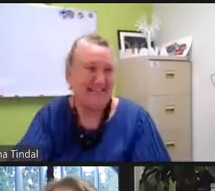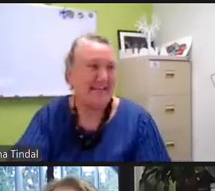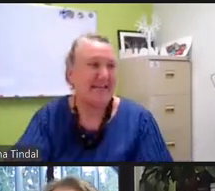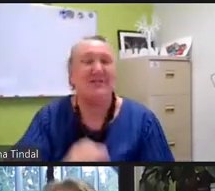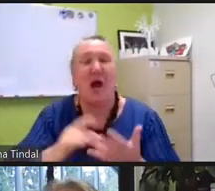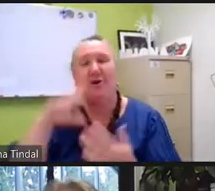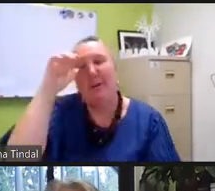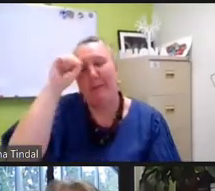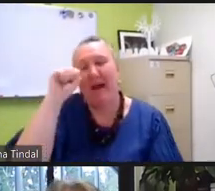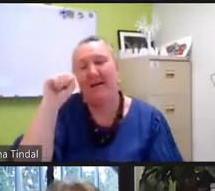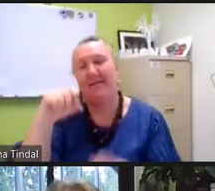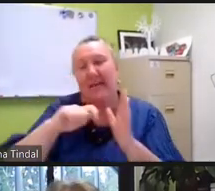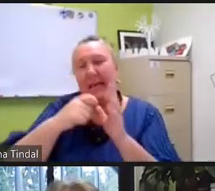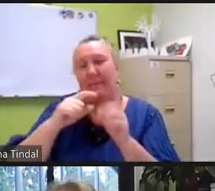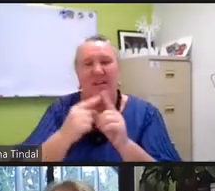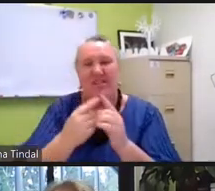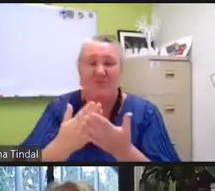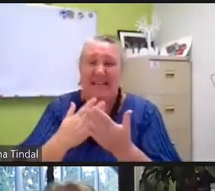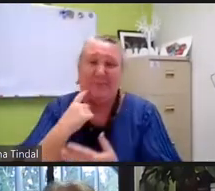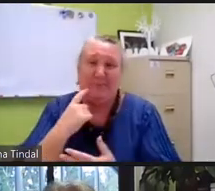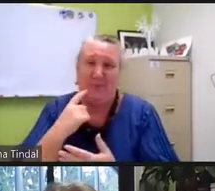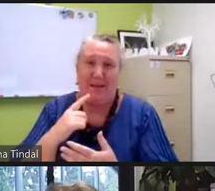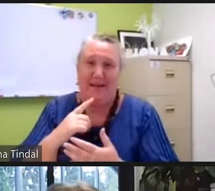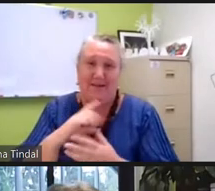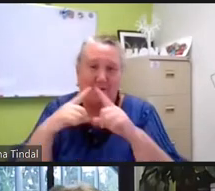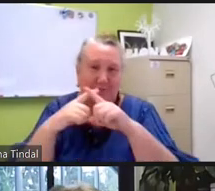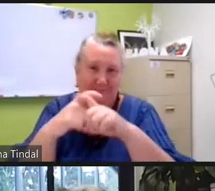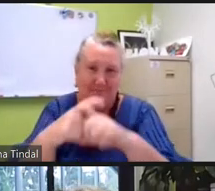time and was quite embarrassed to realise that they didn't need to shout. So anyway,